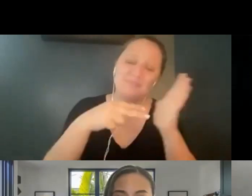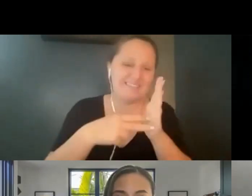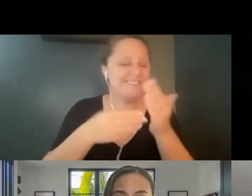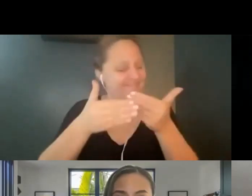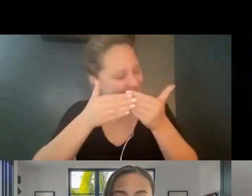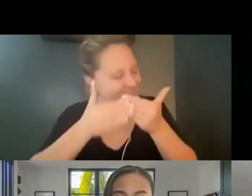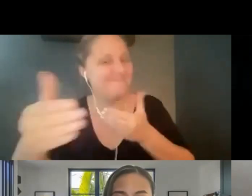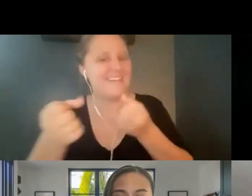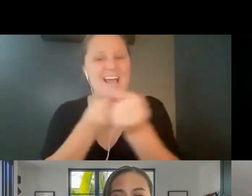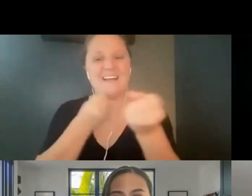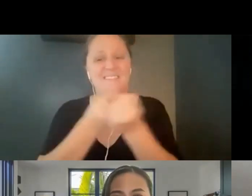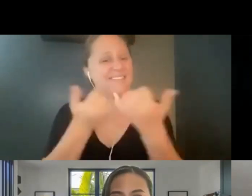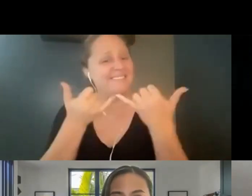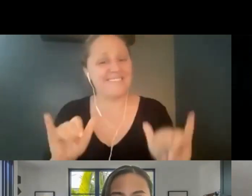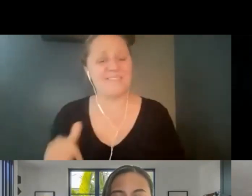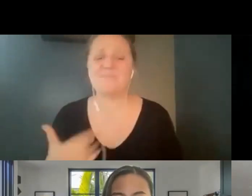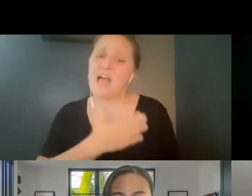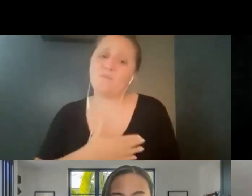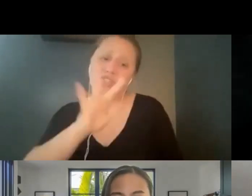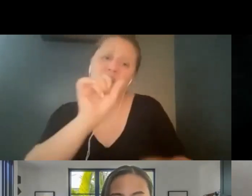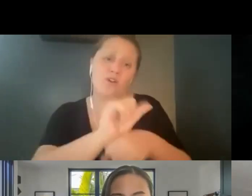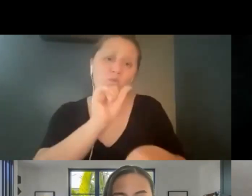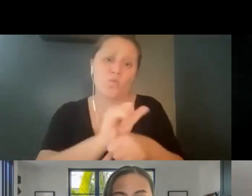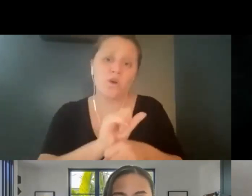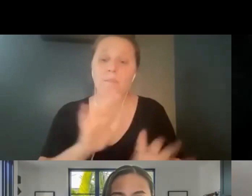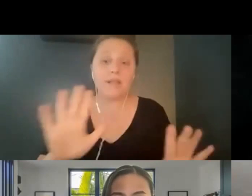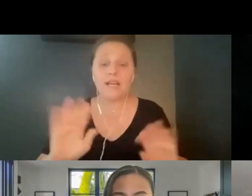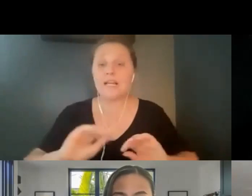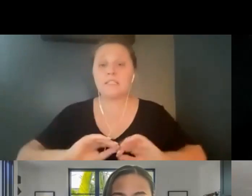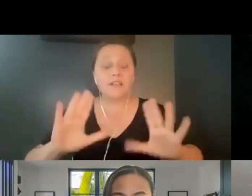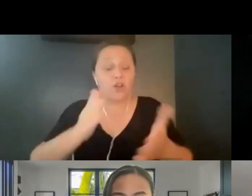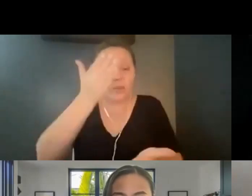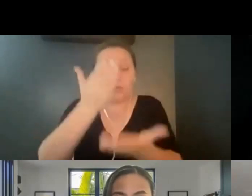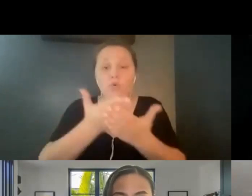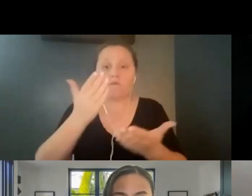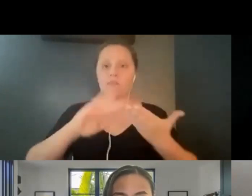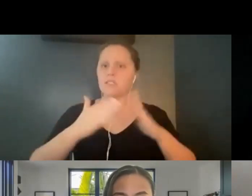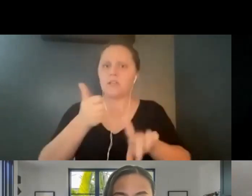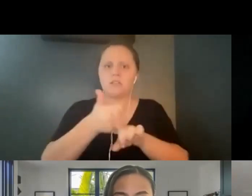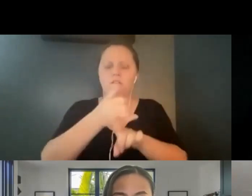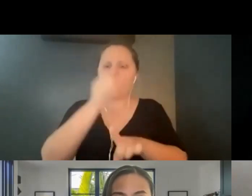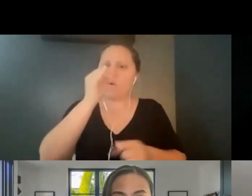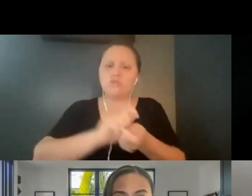appreciate the work that you have done and it's proof because the city is a different place I've never ever heard of